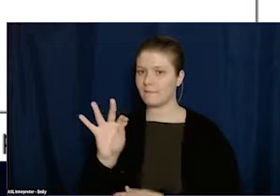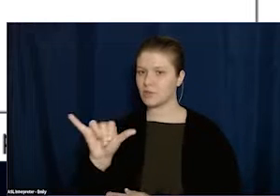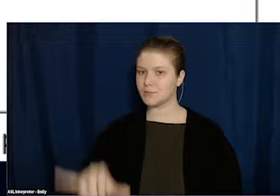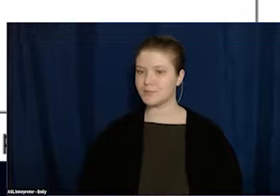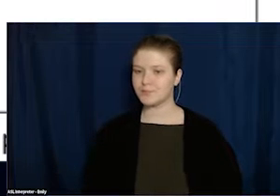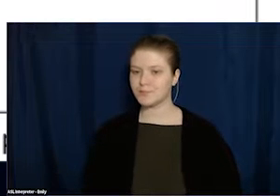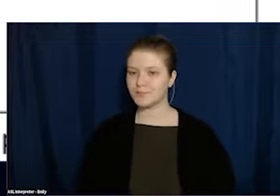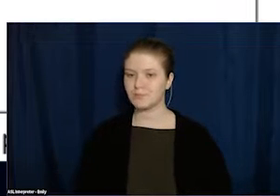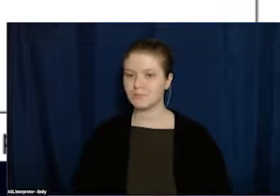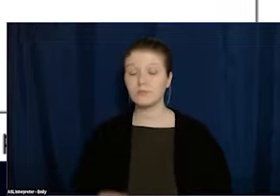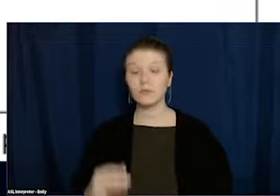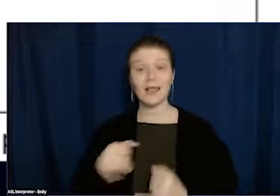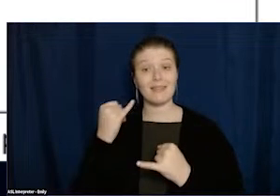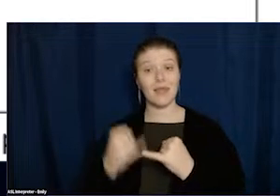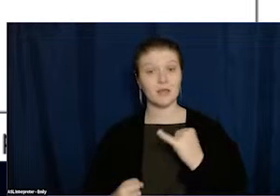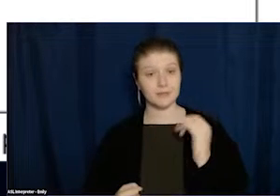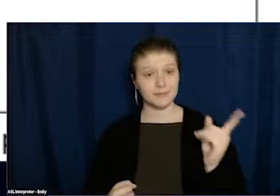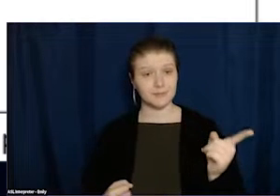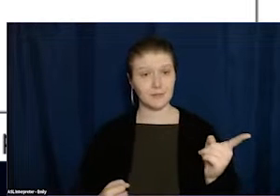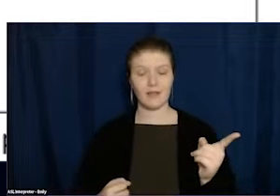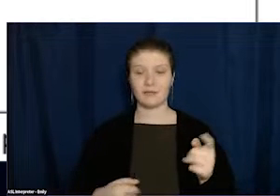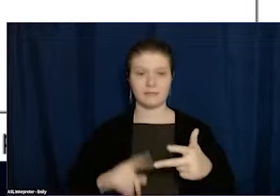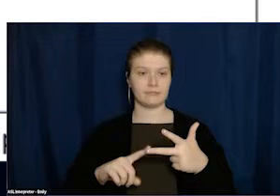The last row is the last day to view your FastLane proposal.